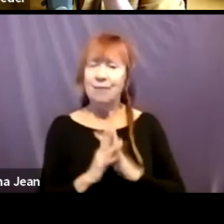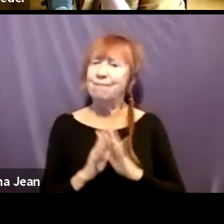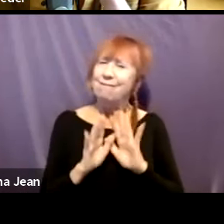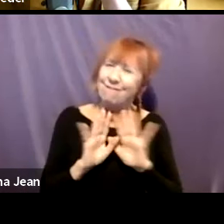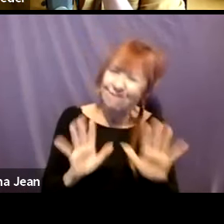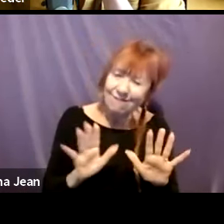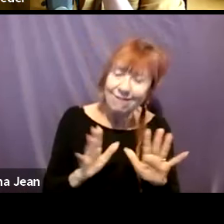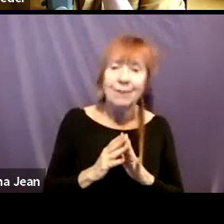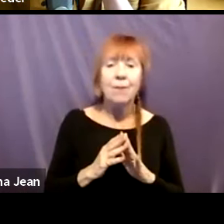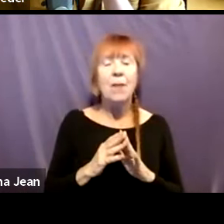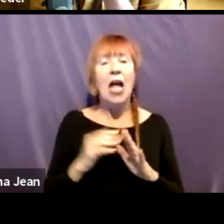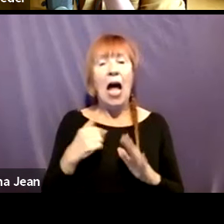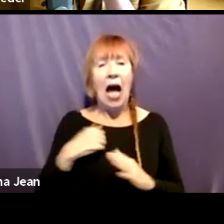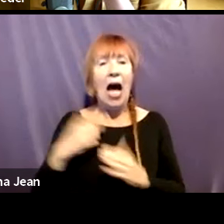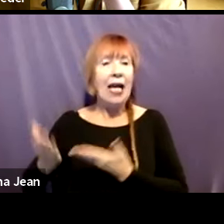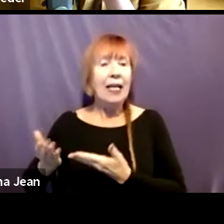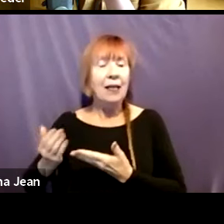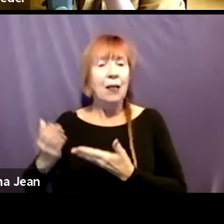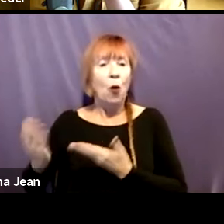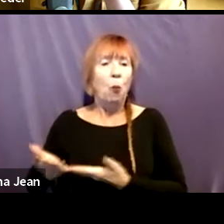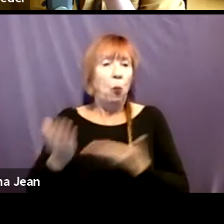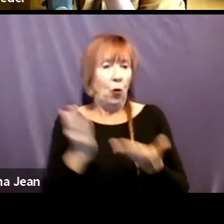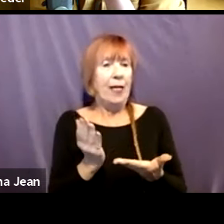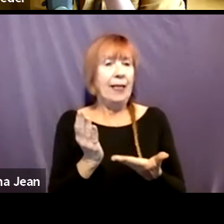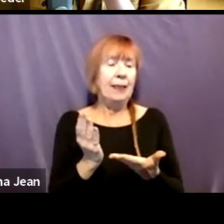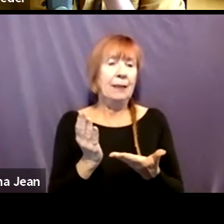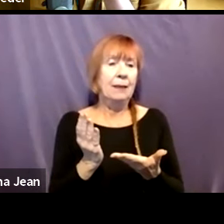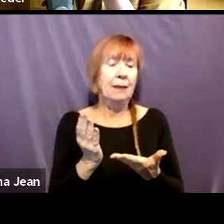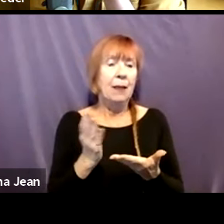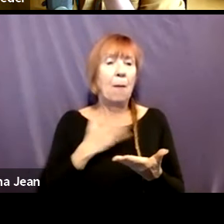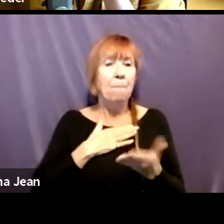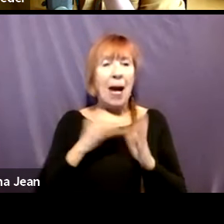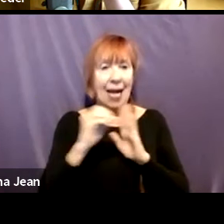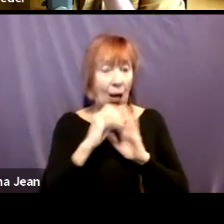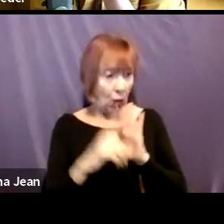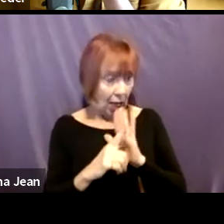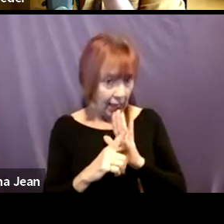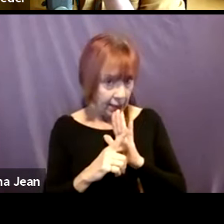you know, I bring like my outline into the room, but I never look at it.